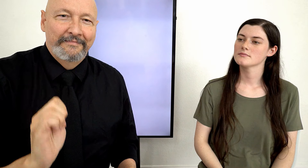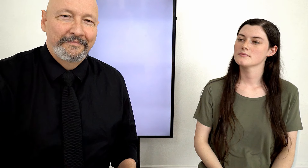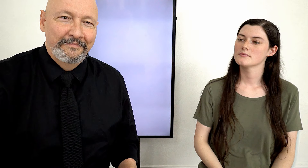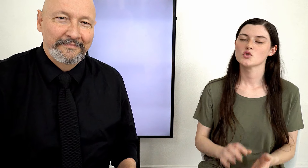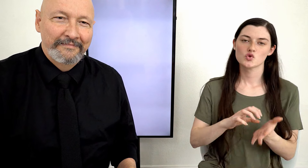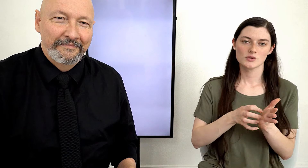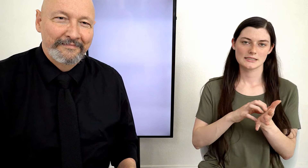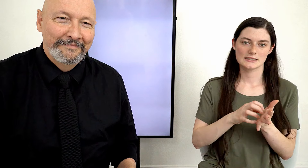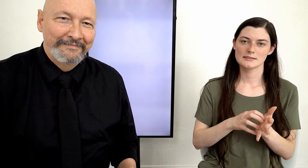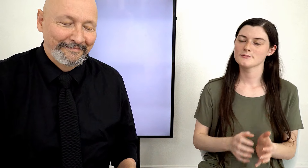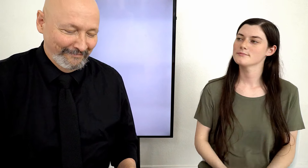cookie